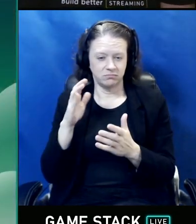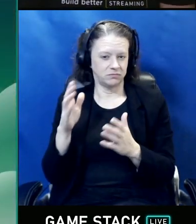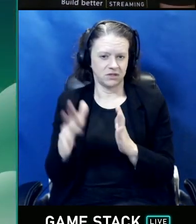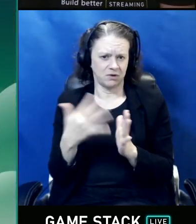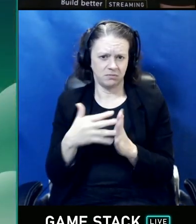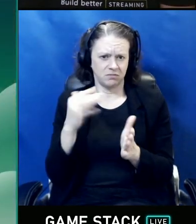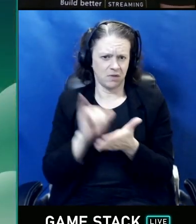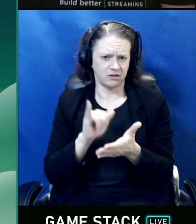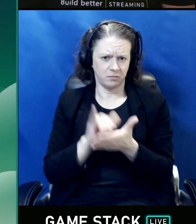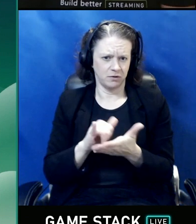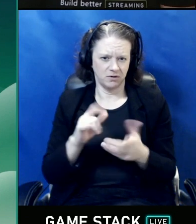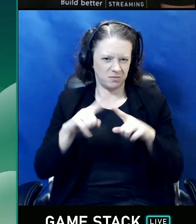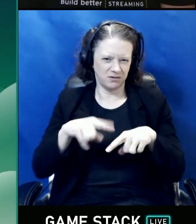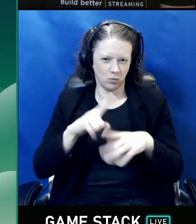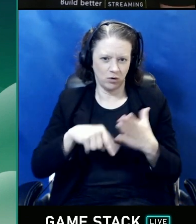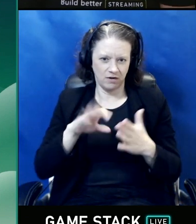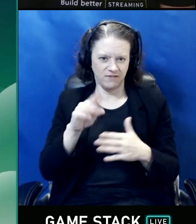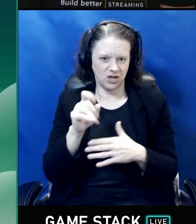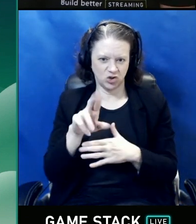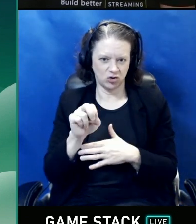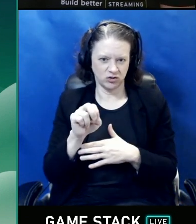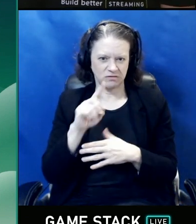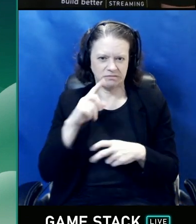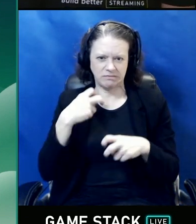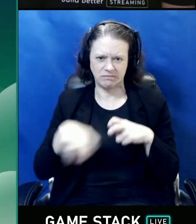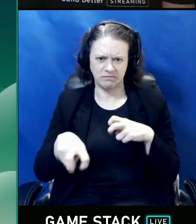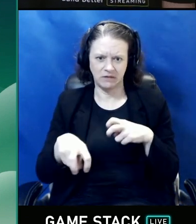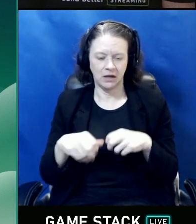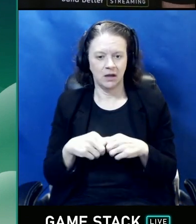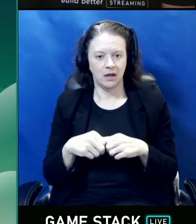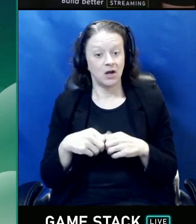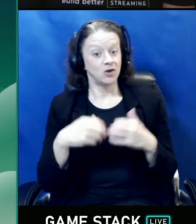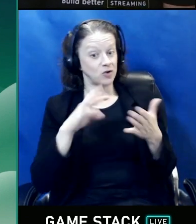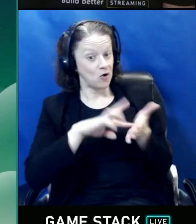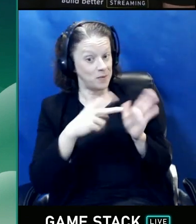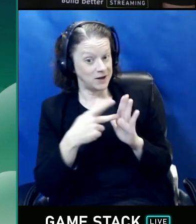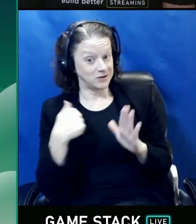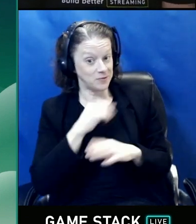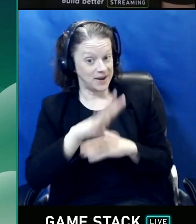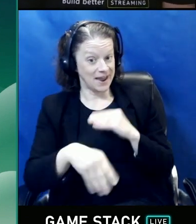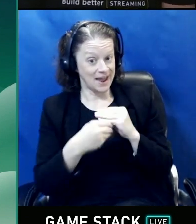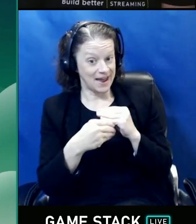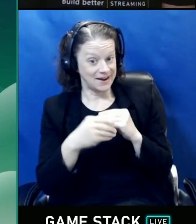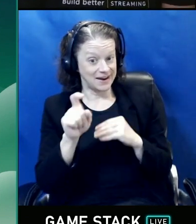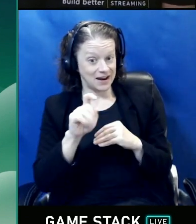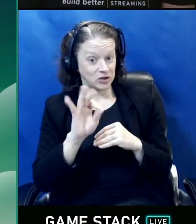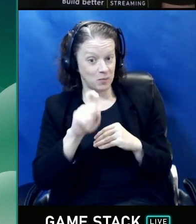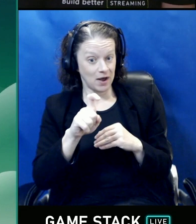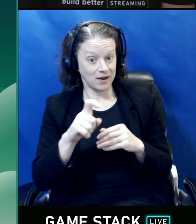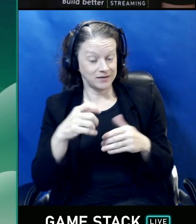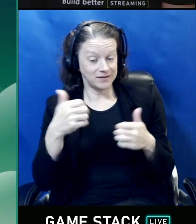enter Xbox Game Streaming. Since the server is that power Xbox game streaming,